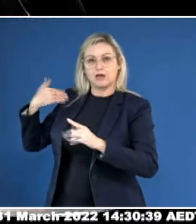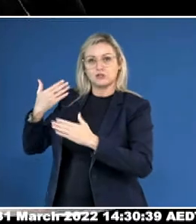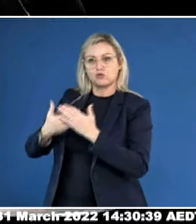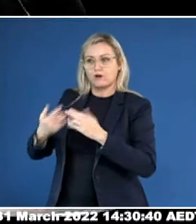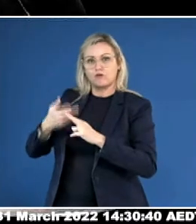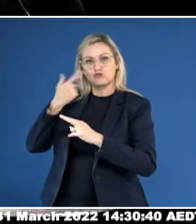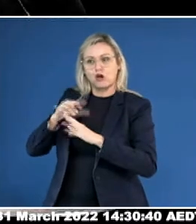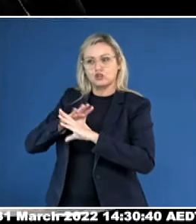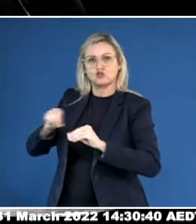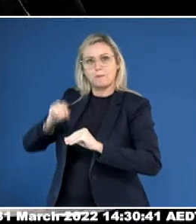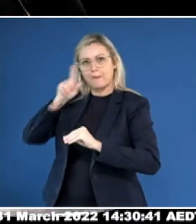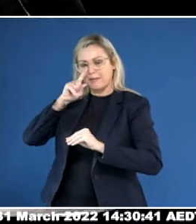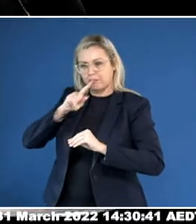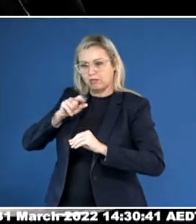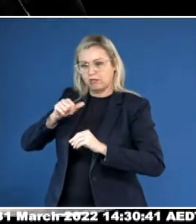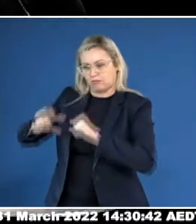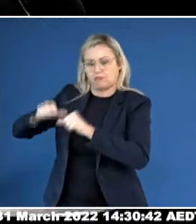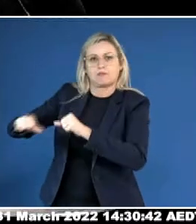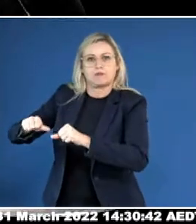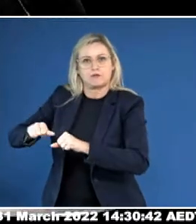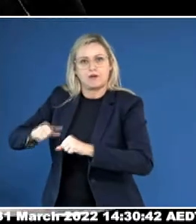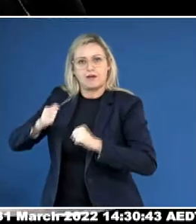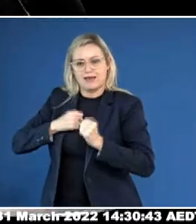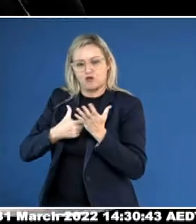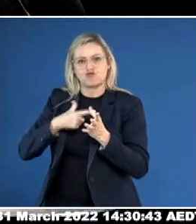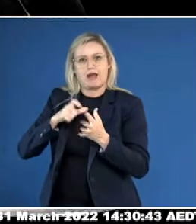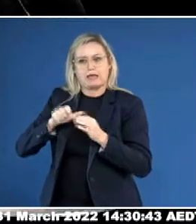context of Australia as a settler colony, I think intersectionality is a quite useful